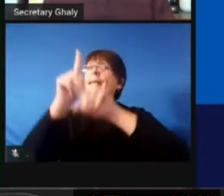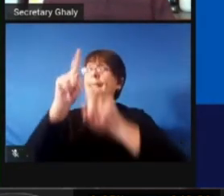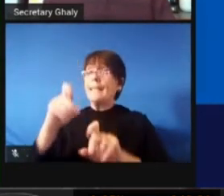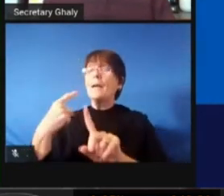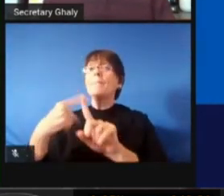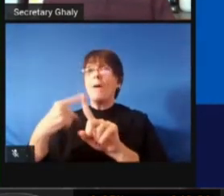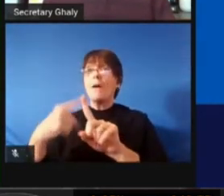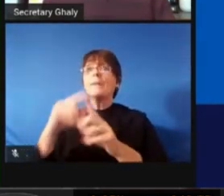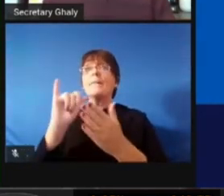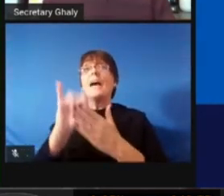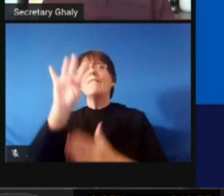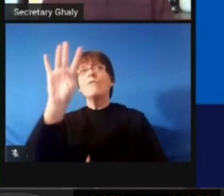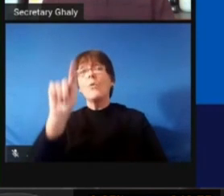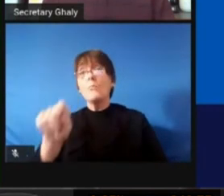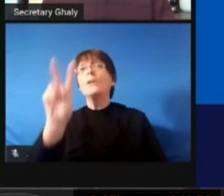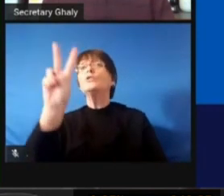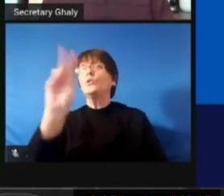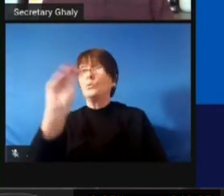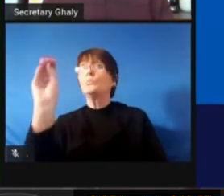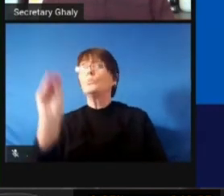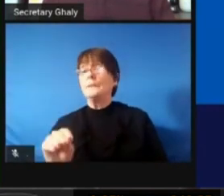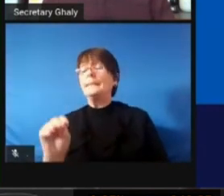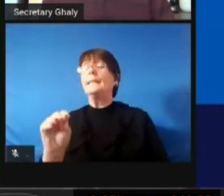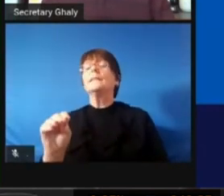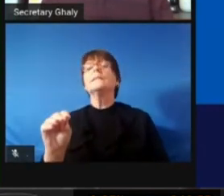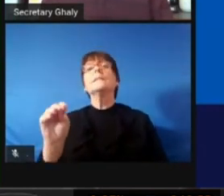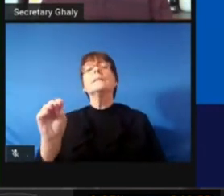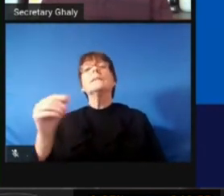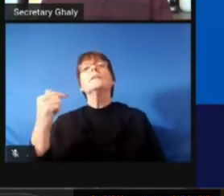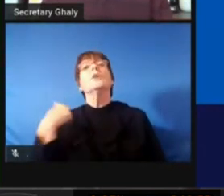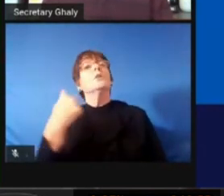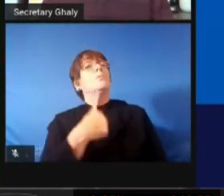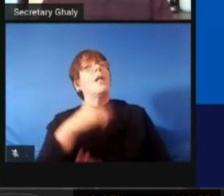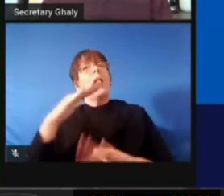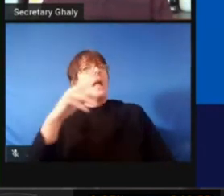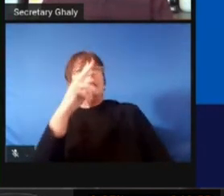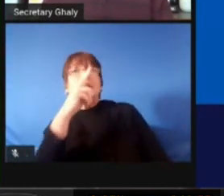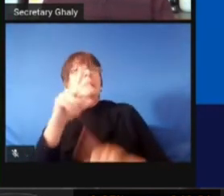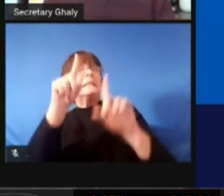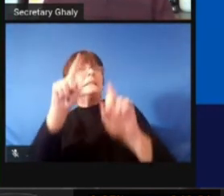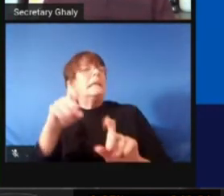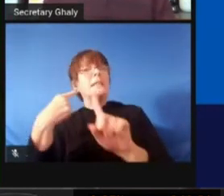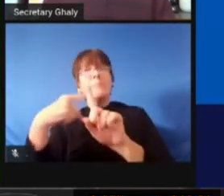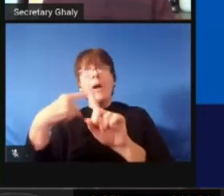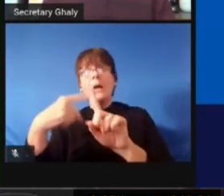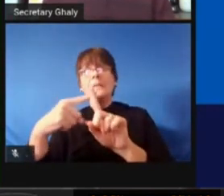IS 3.7%. WE TRACK THE SEVEN DAY TEST